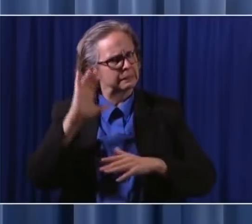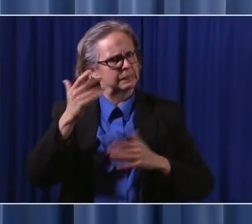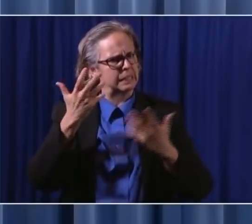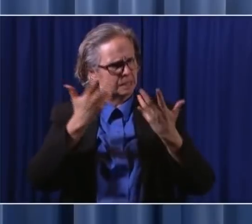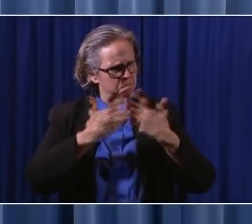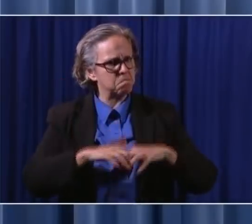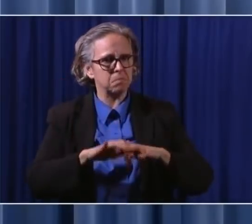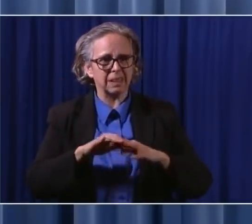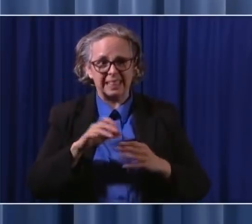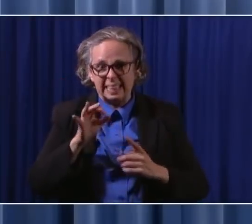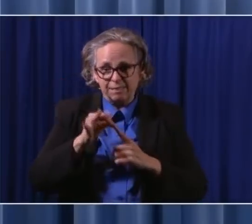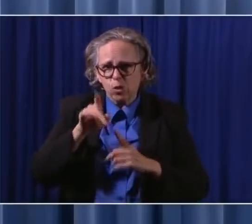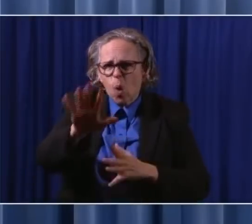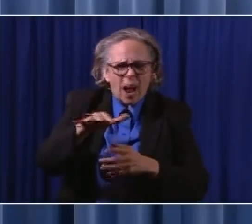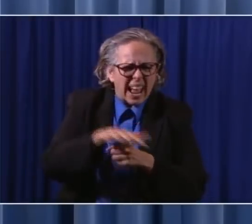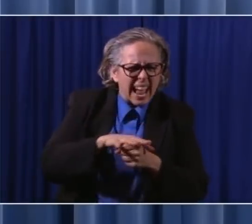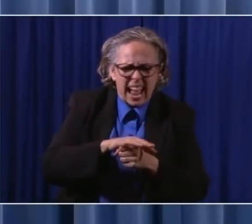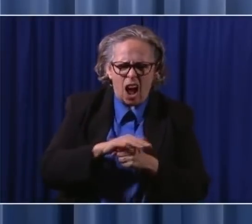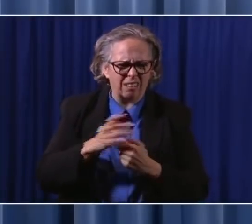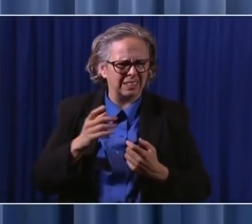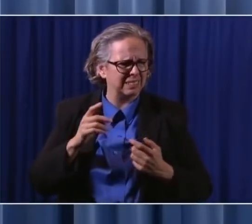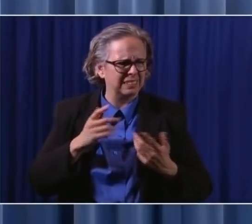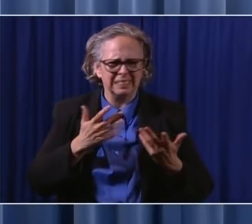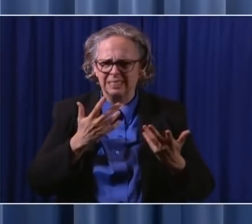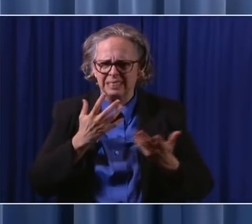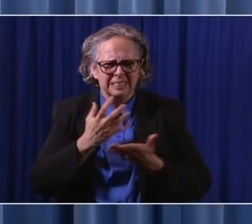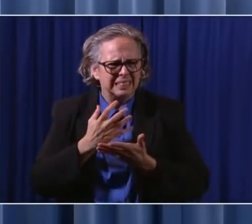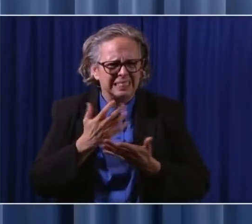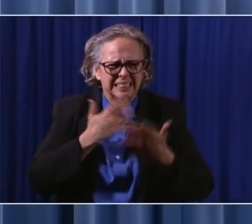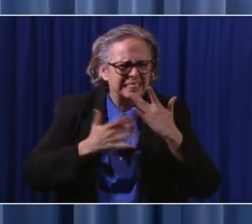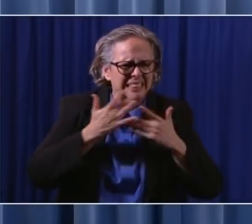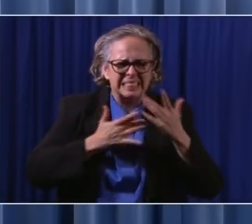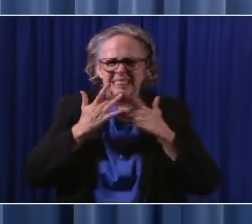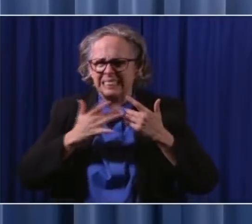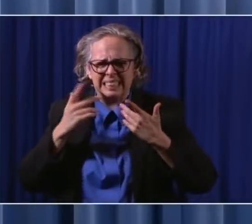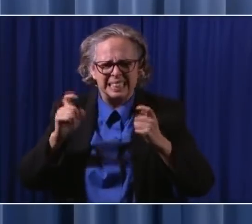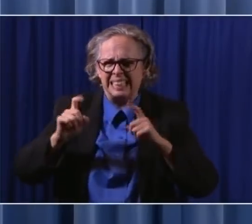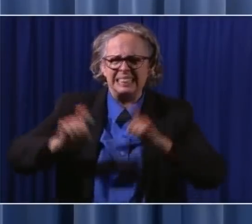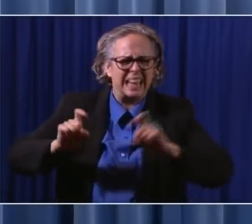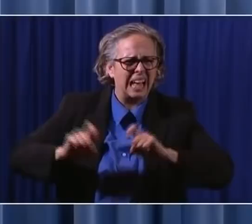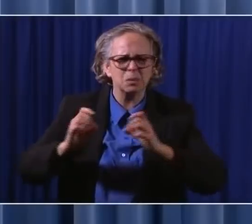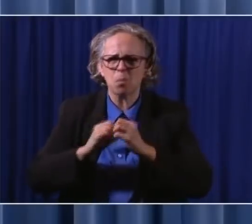PREPARED TO COME IN WHEN YOUR COMMUNITY WANTS THEM TO COME IN TO DO POP UP TESTING AND DO TESTING FOR TODAY. IT'S BEEN EXCEEDINGLY SUCCESSFUL ESPECIALLY FOR UNDERSERVED